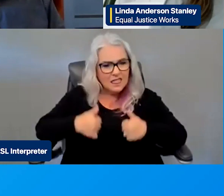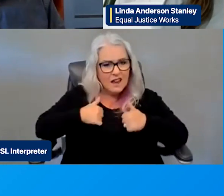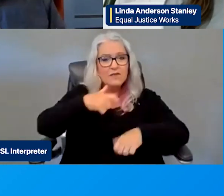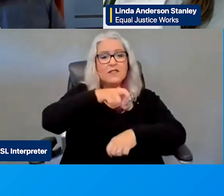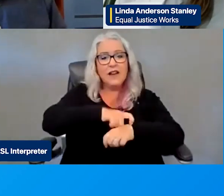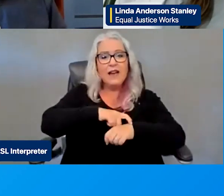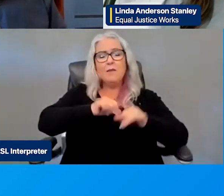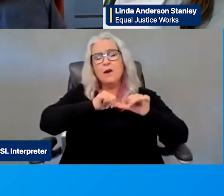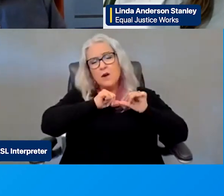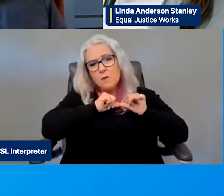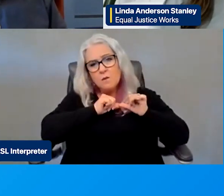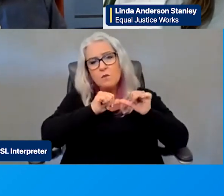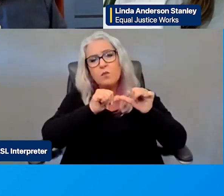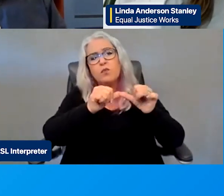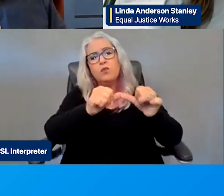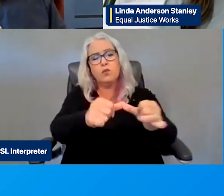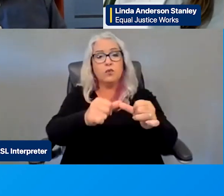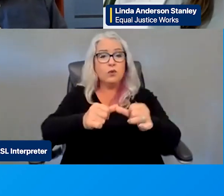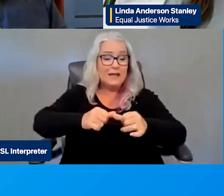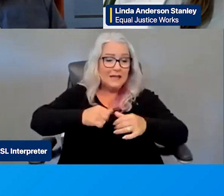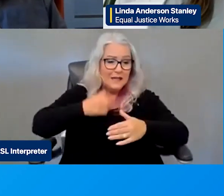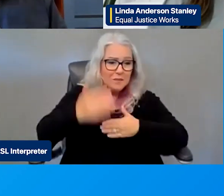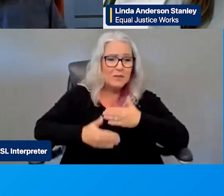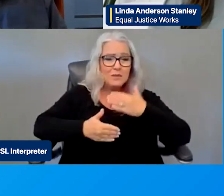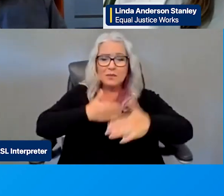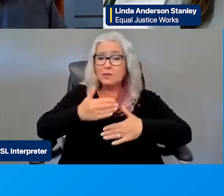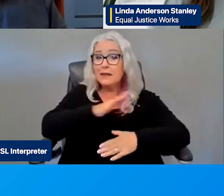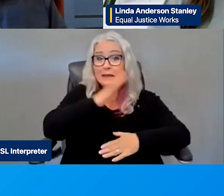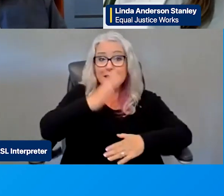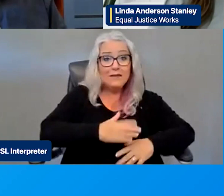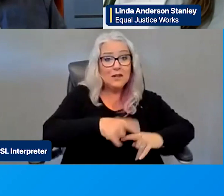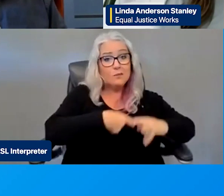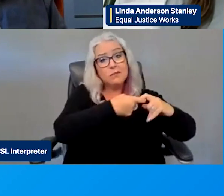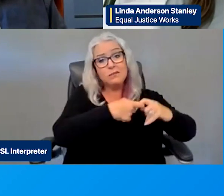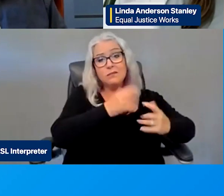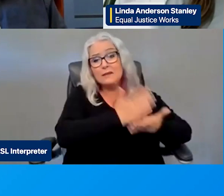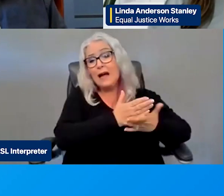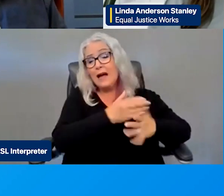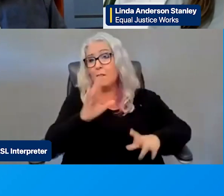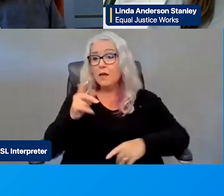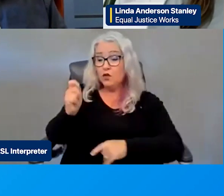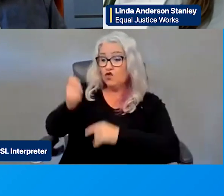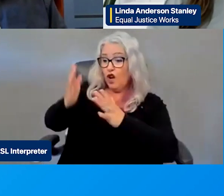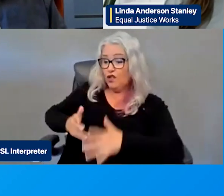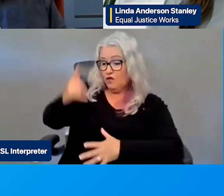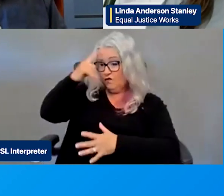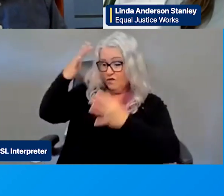this kind of an herculaen effort